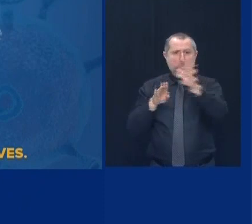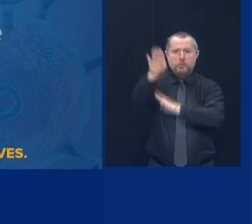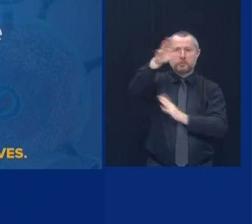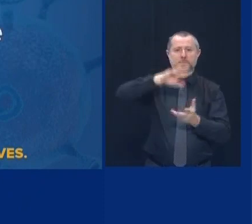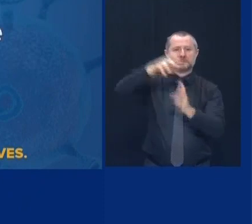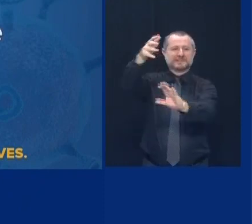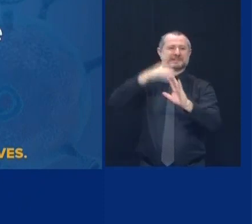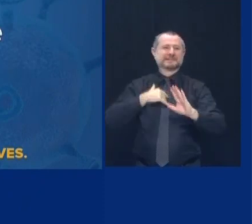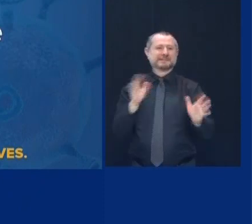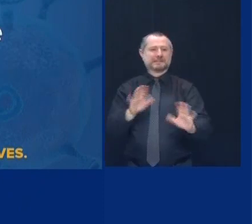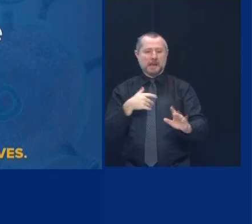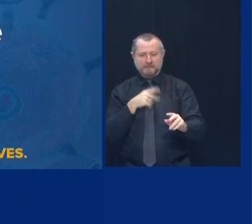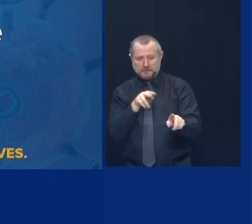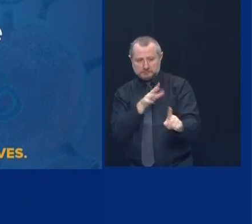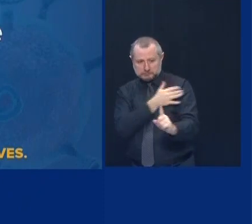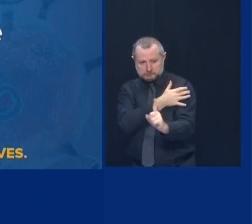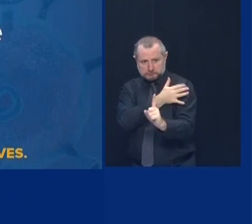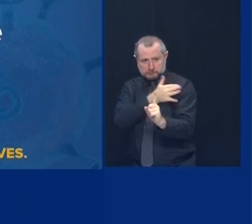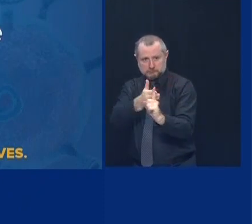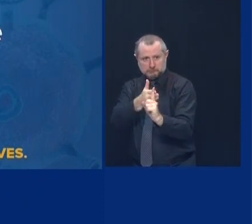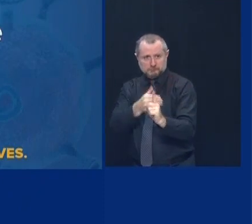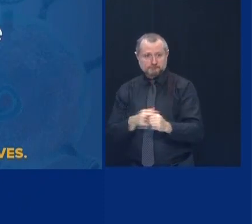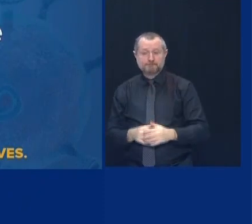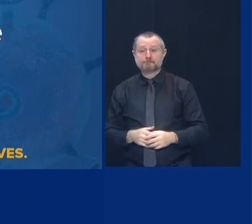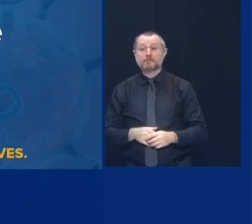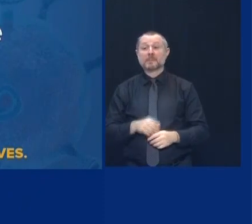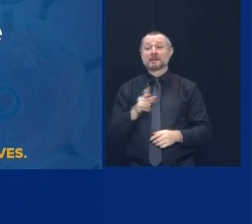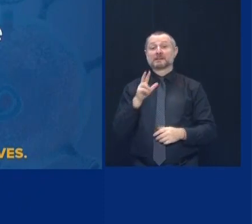THAT IF WE HIT 3%, WE HAVE TIME TO CORRECT BEFORE THE SITUATION